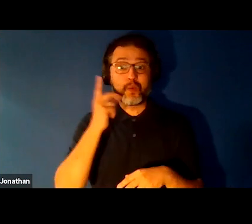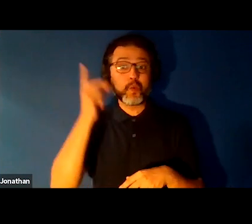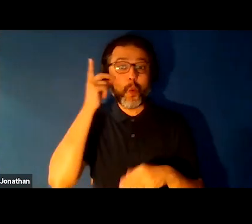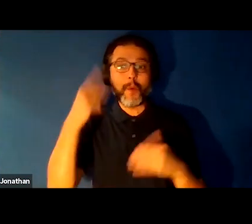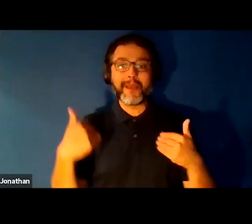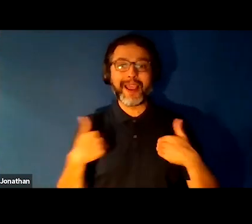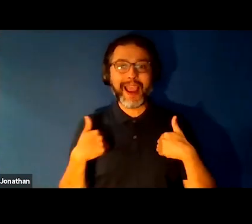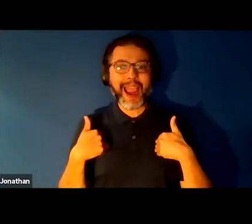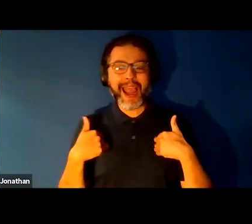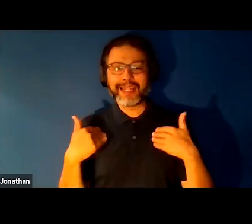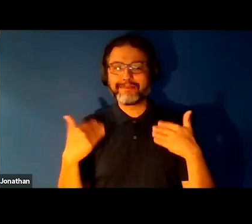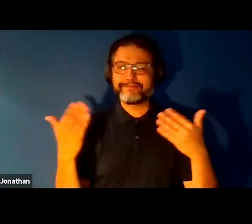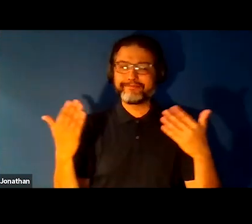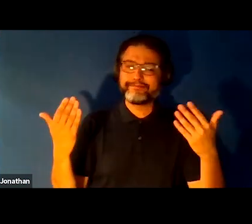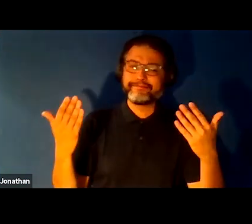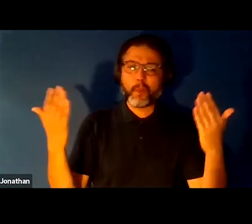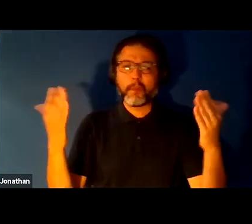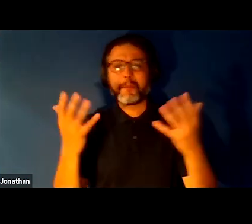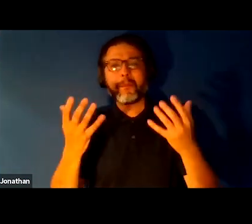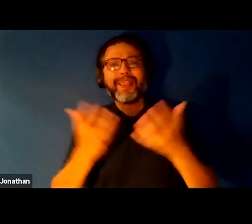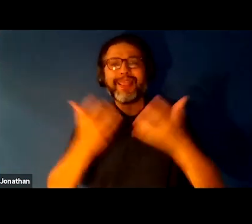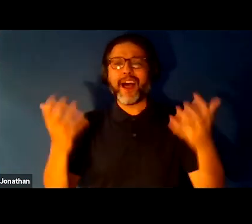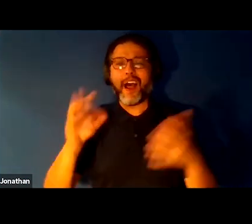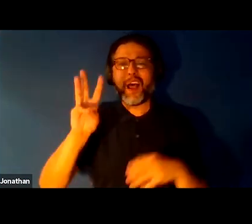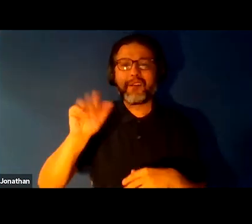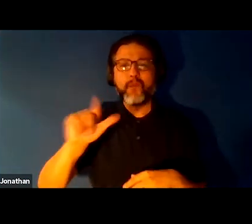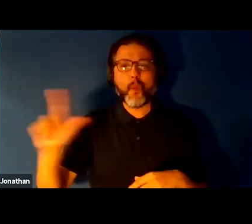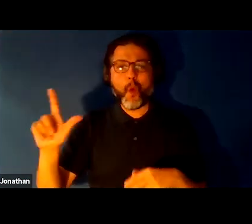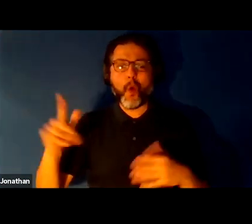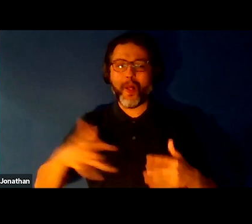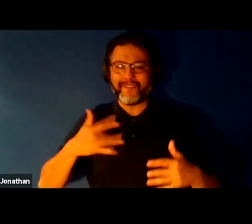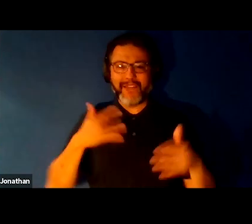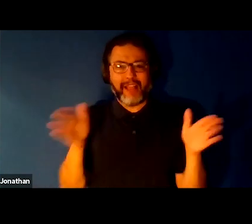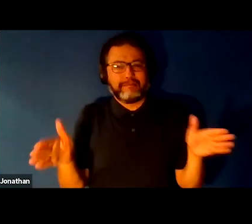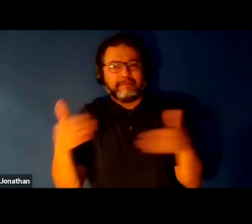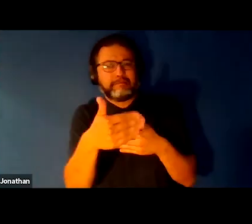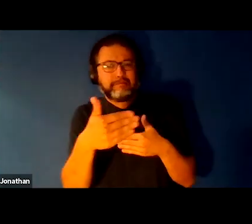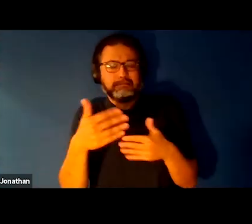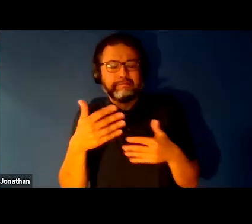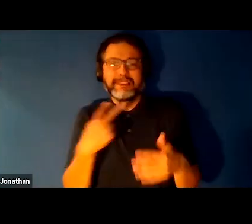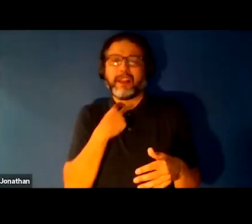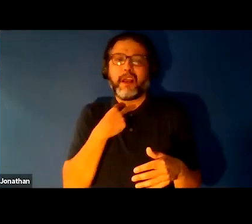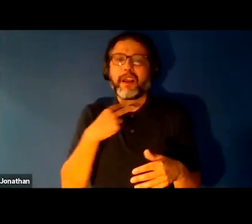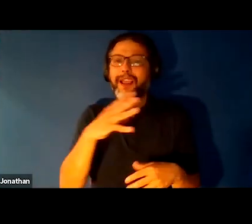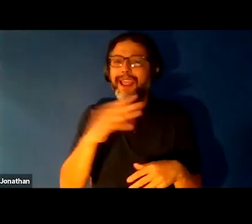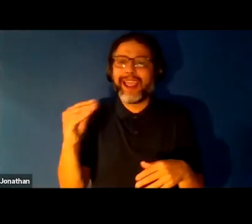walls and very small windows. And so this was the primary public space in the building.